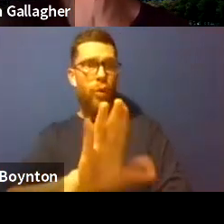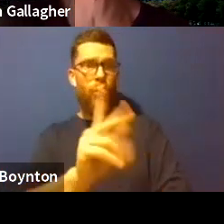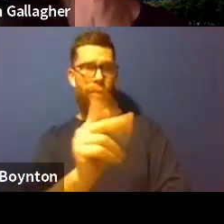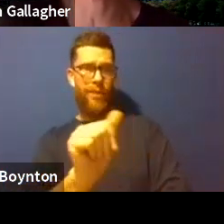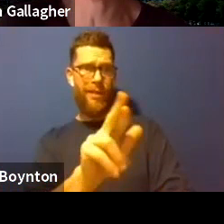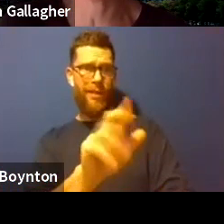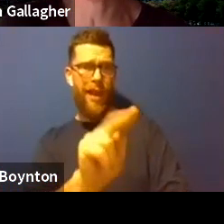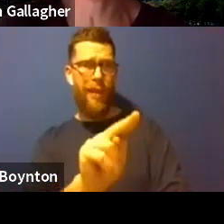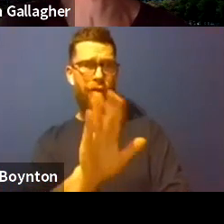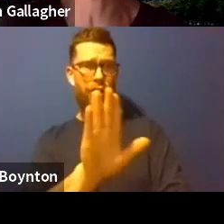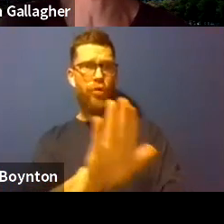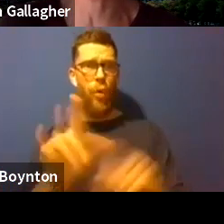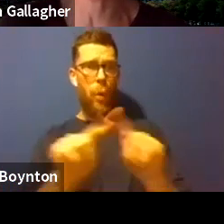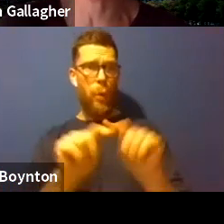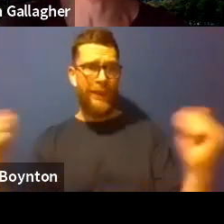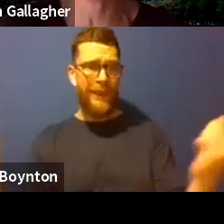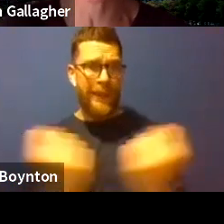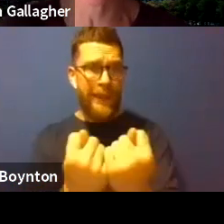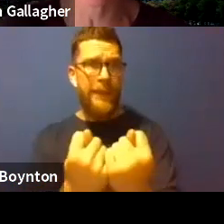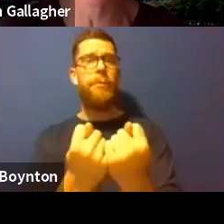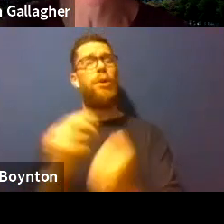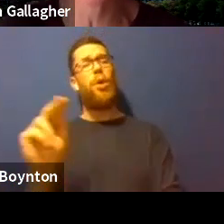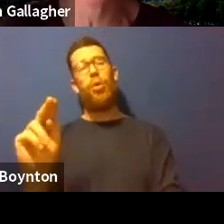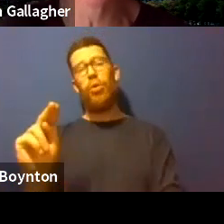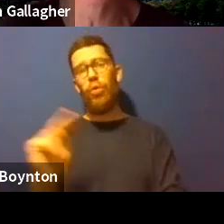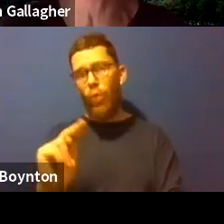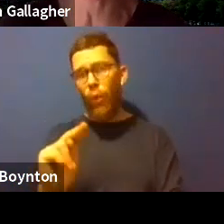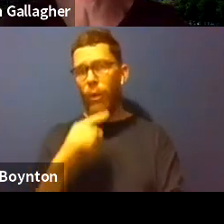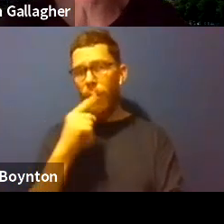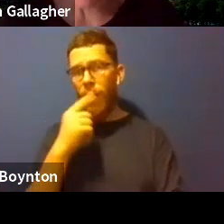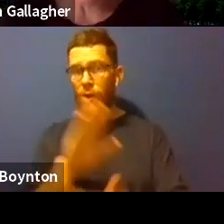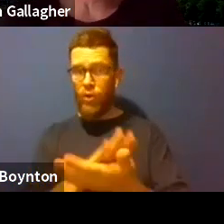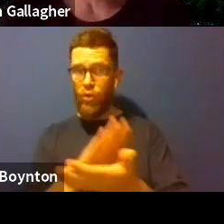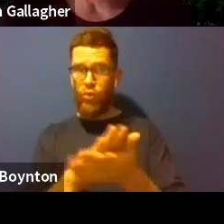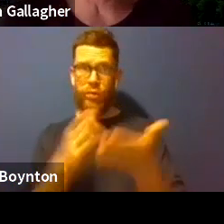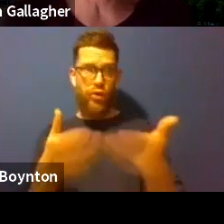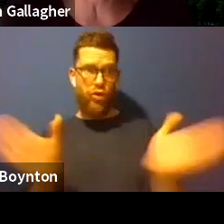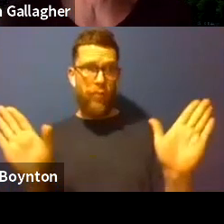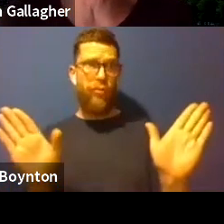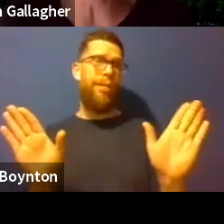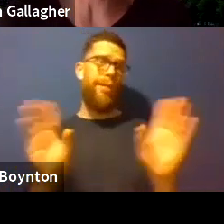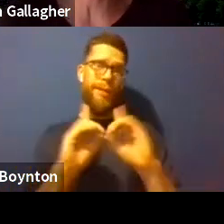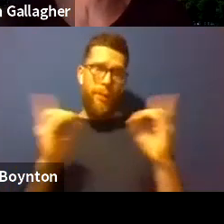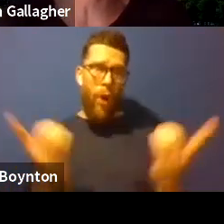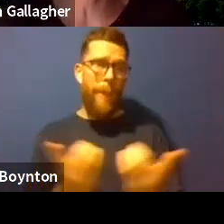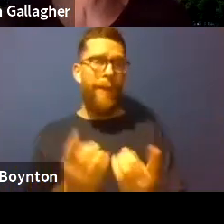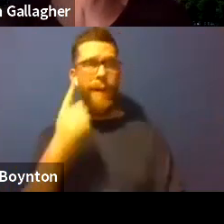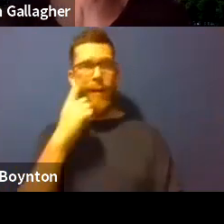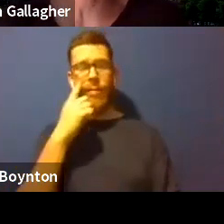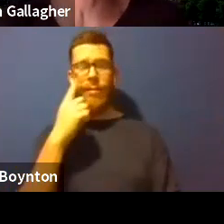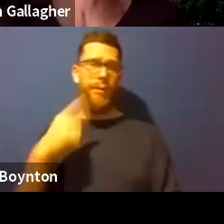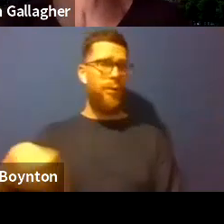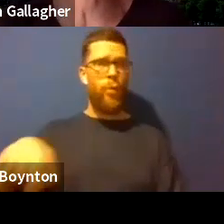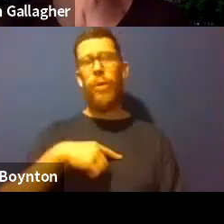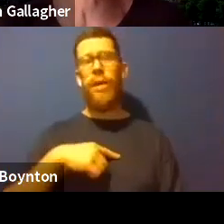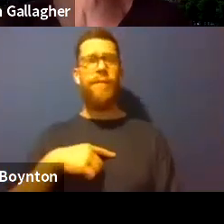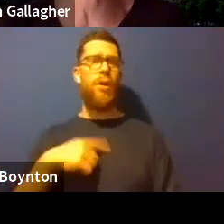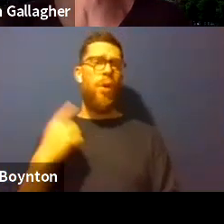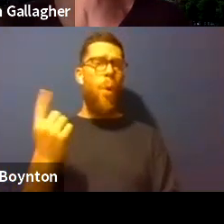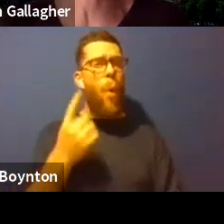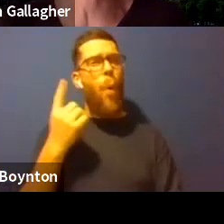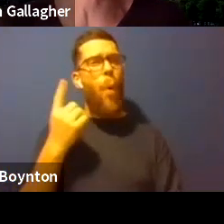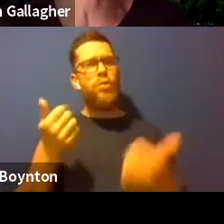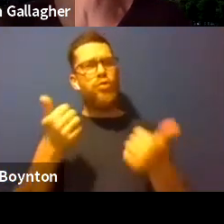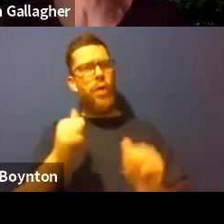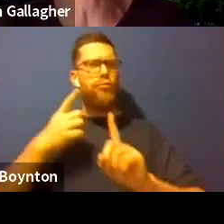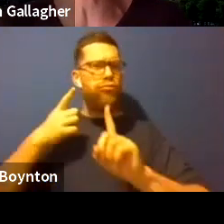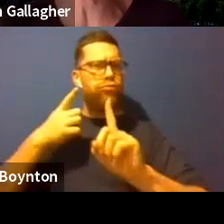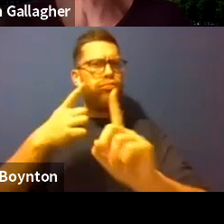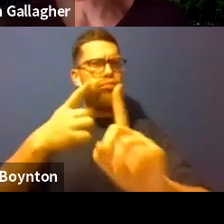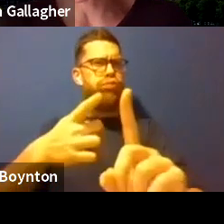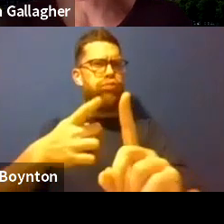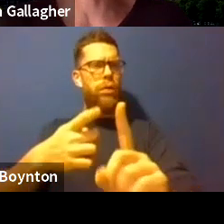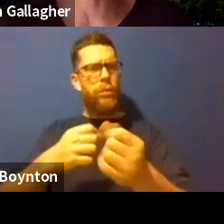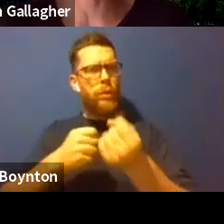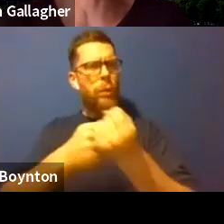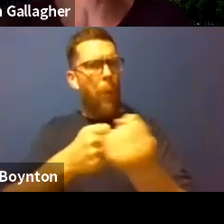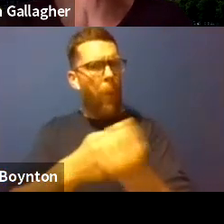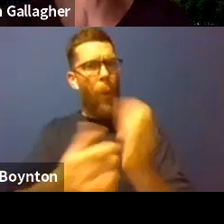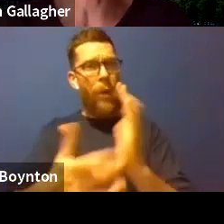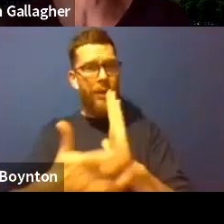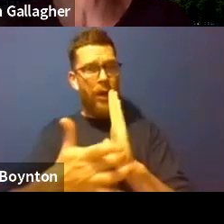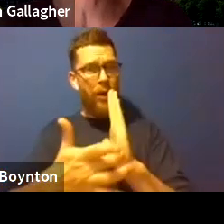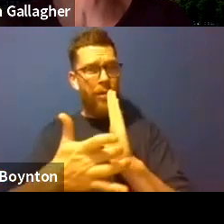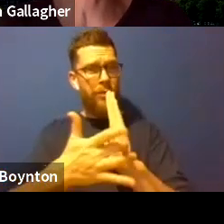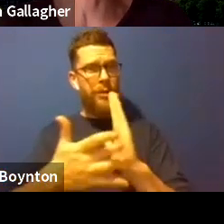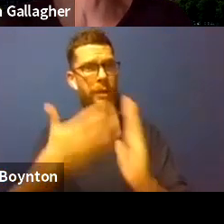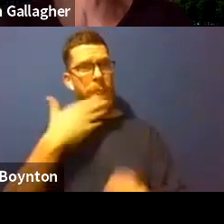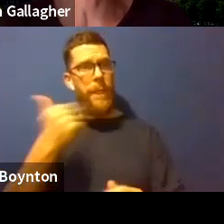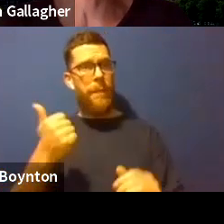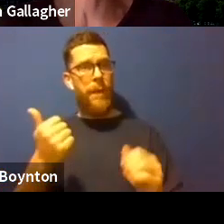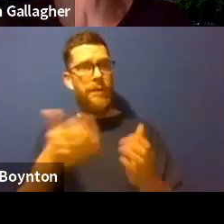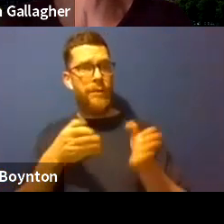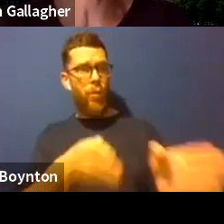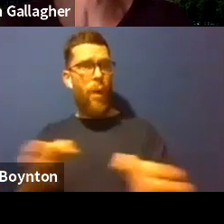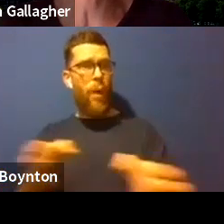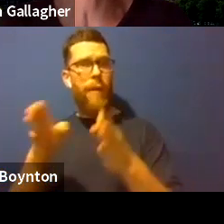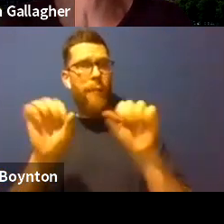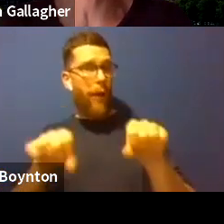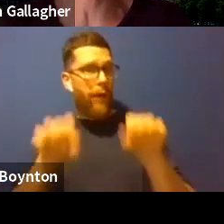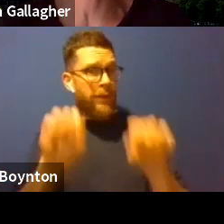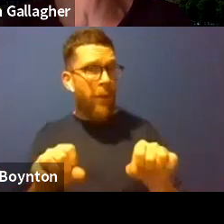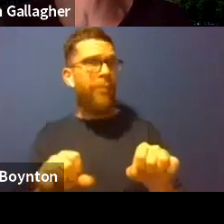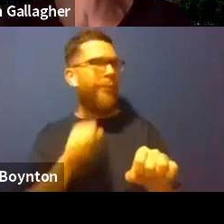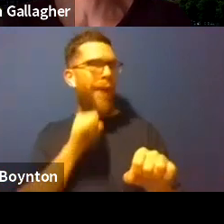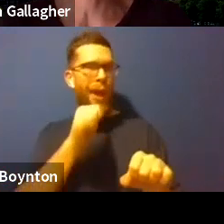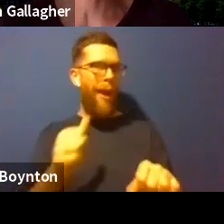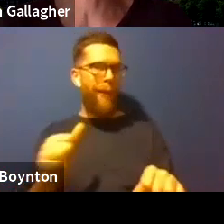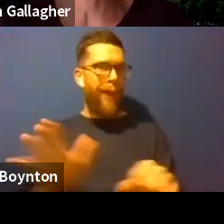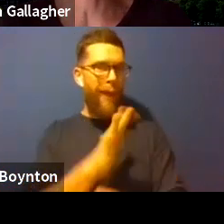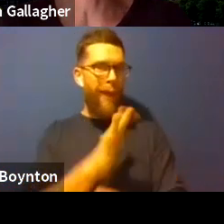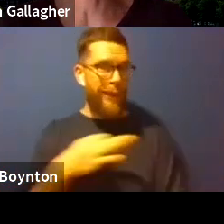Carolyn Gallagher: Sort of, not in public schools as an sort of School Department. I think we have always strive to to support technology, the best way possible. Maybe not with the bodies that we needed but certainly with the technology. And I think that